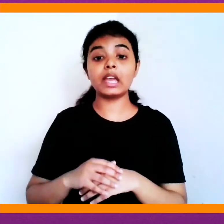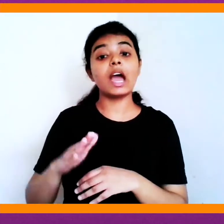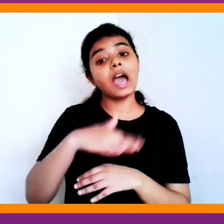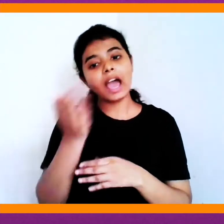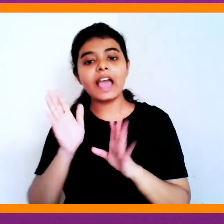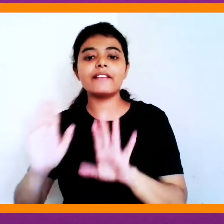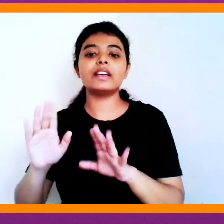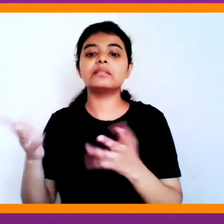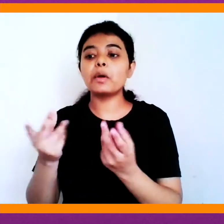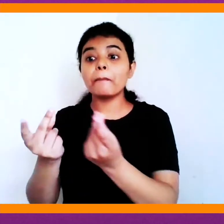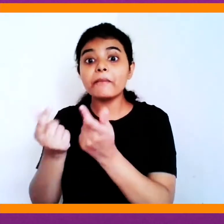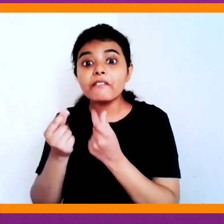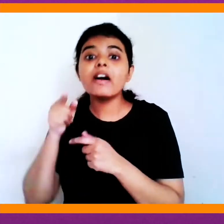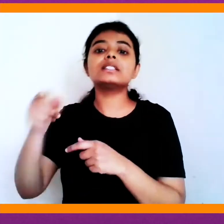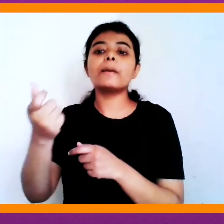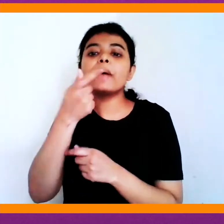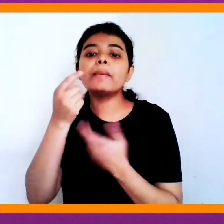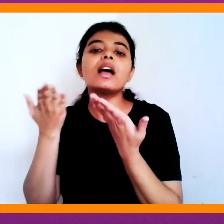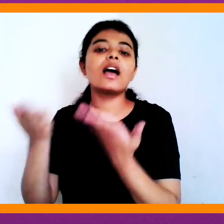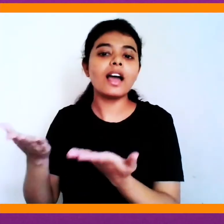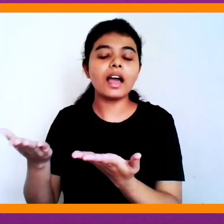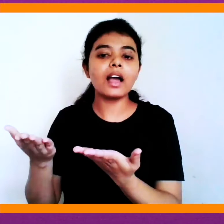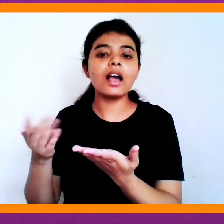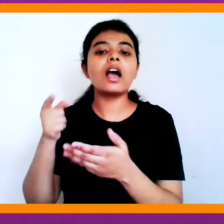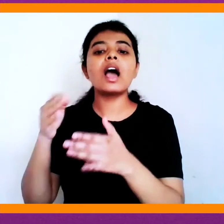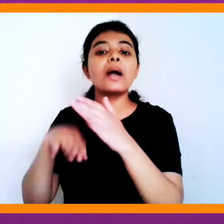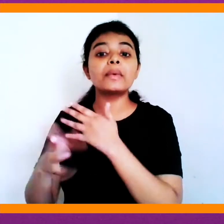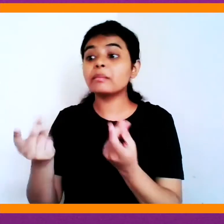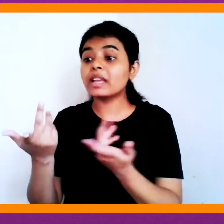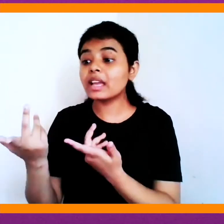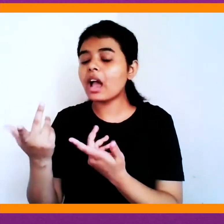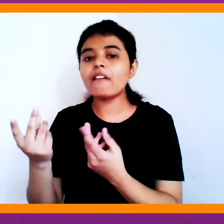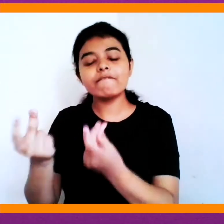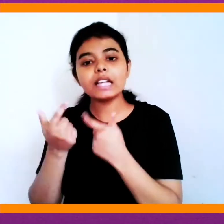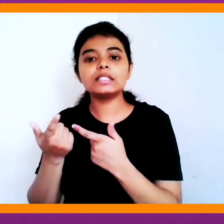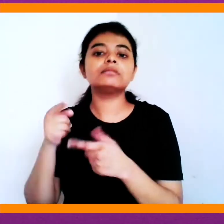those are called oral contraceptive pills another one is called the emergency contraceptive what